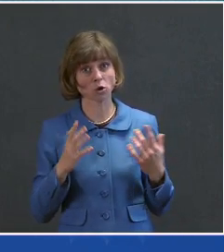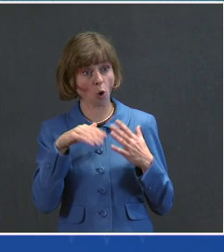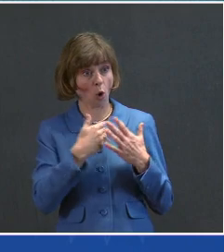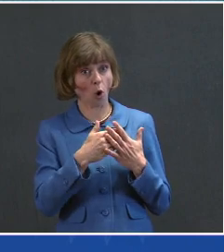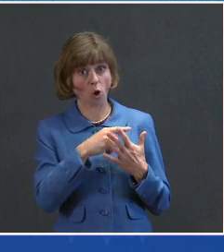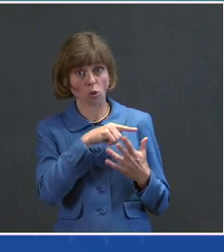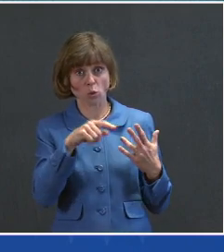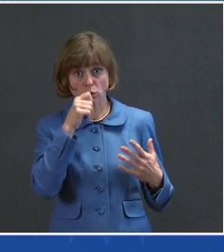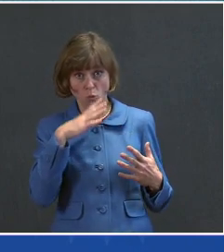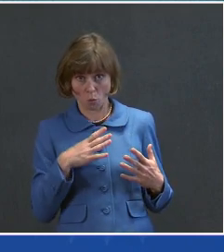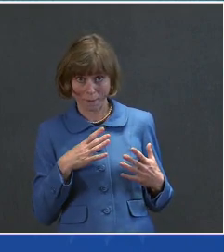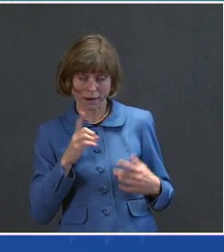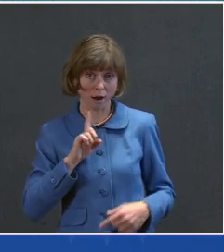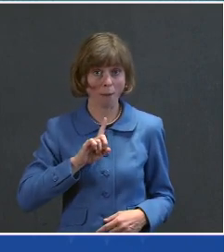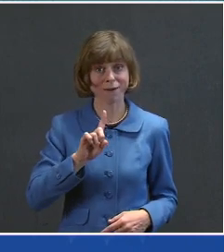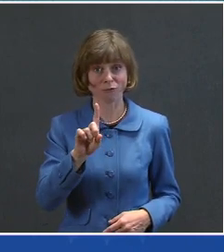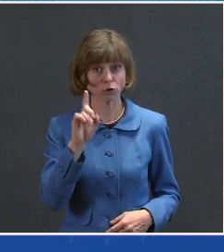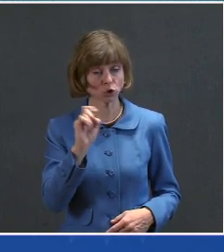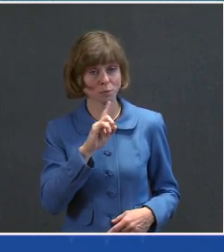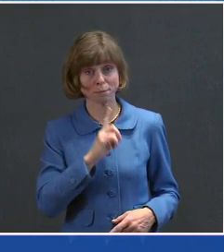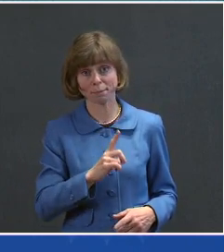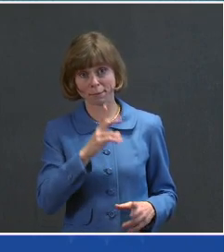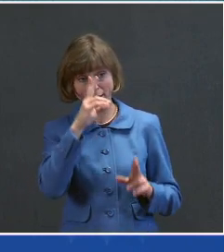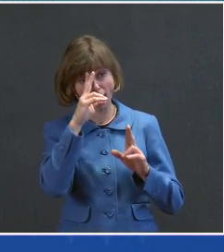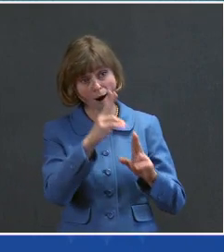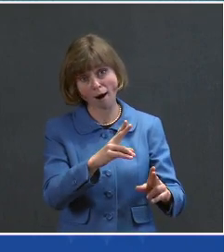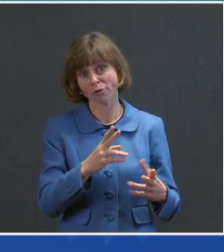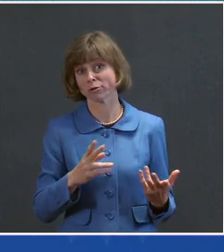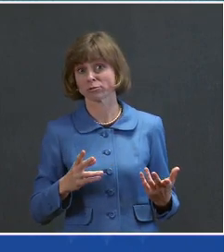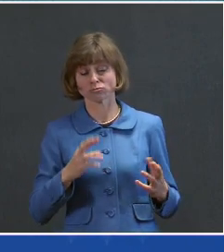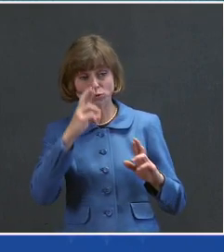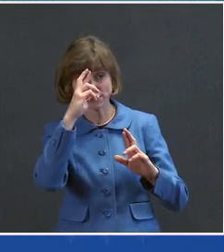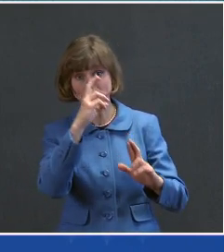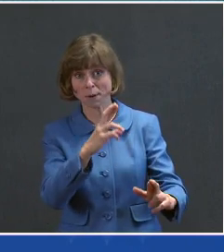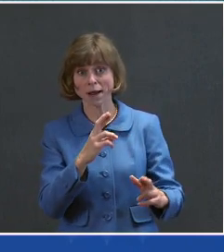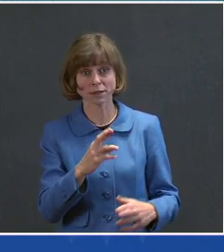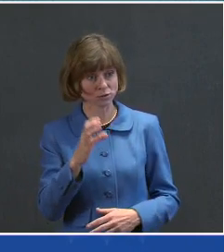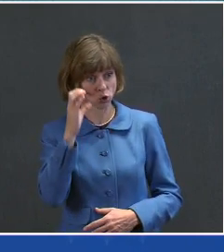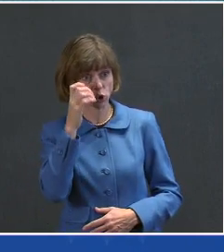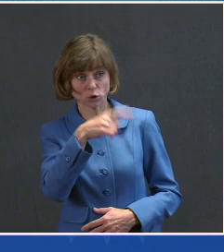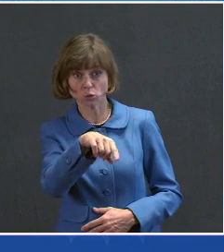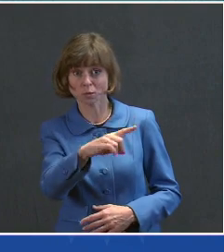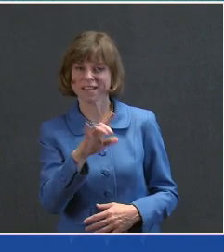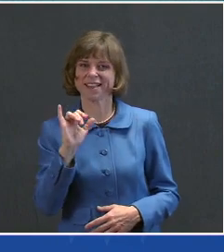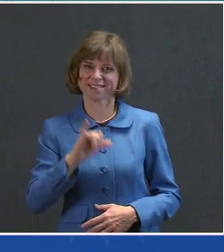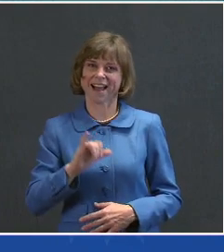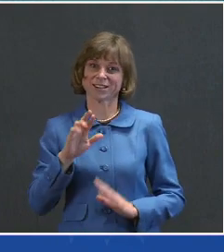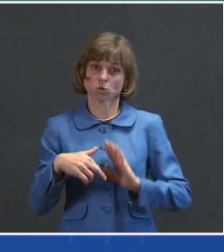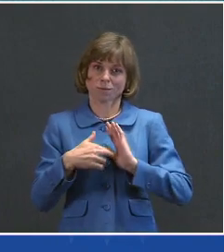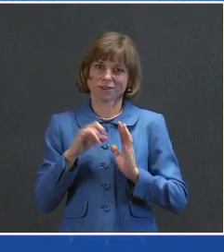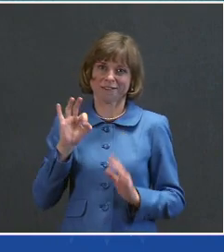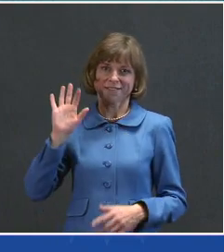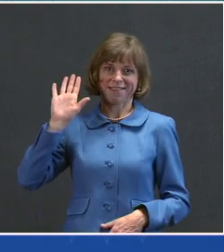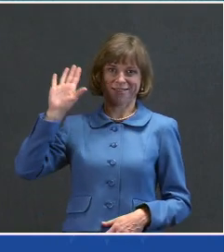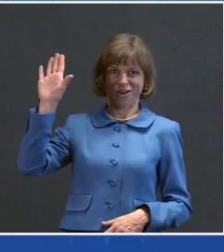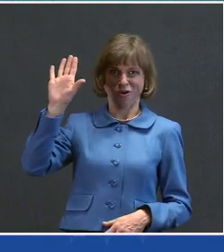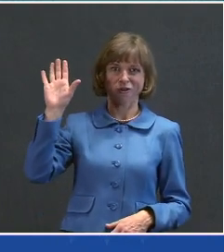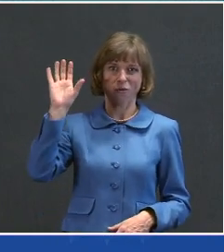should be treated with dignity and respect and should have their voices heard. And that's the representation of their points of view. The Press: And one question on immigration,